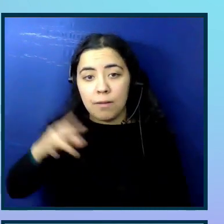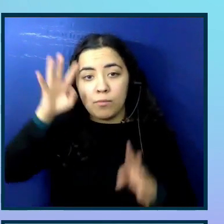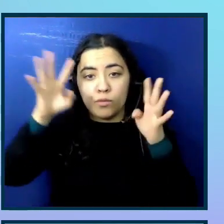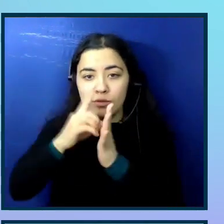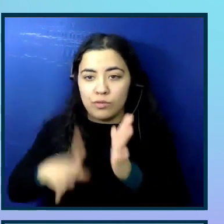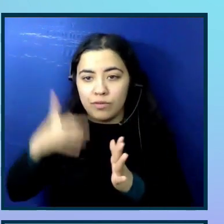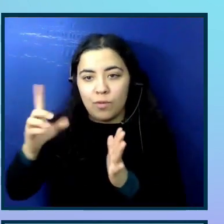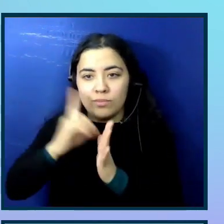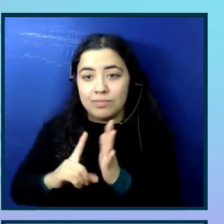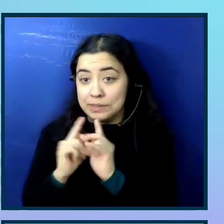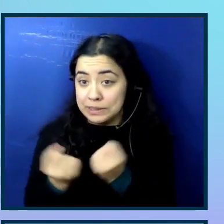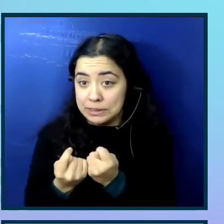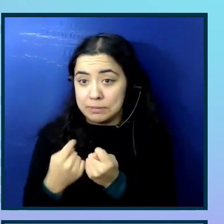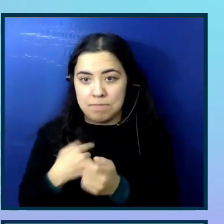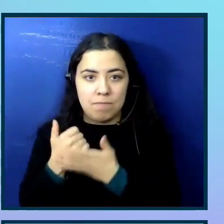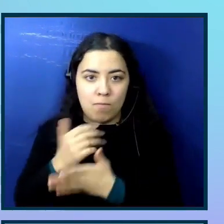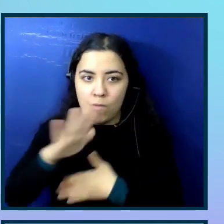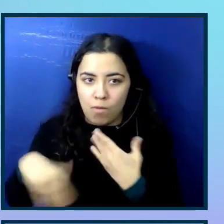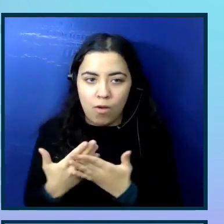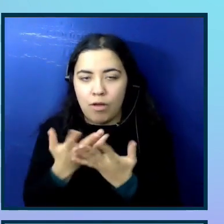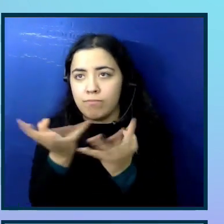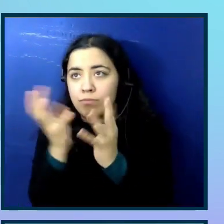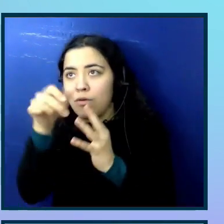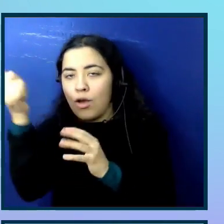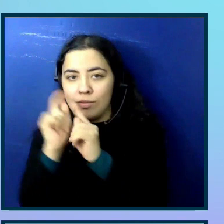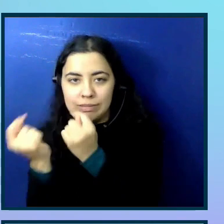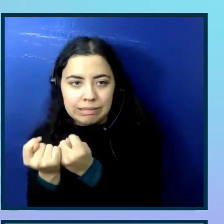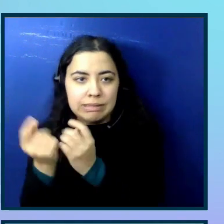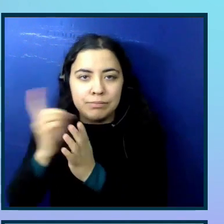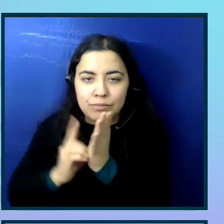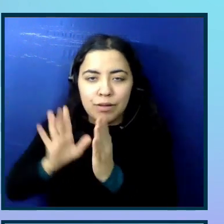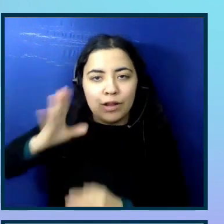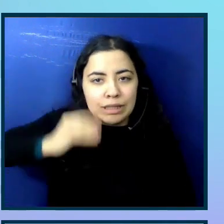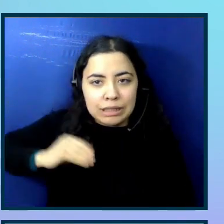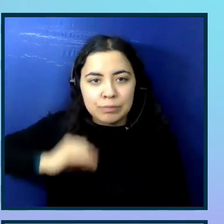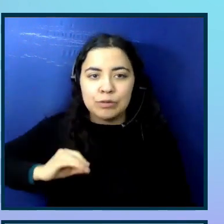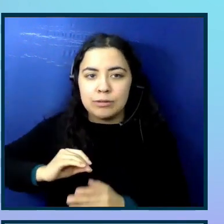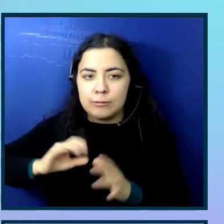and I help all of the other teams design experiences for their users.